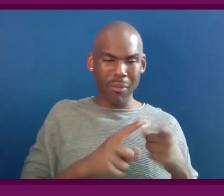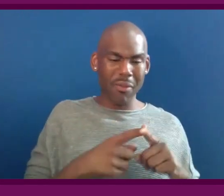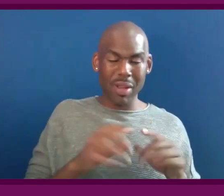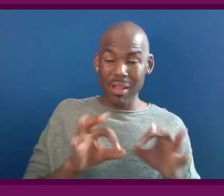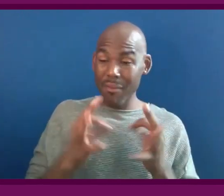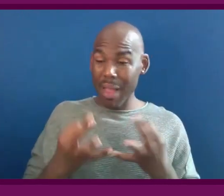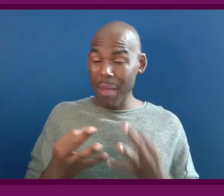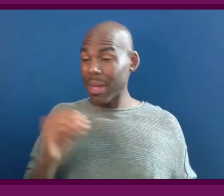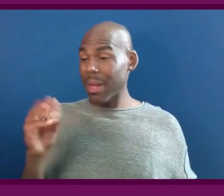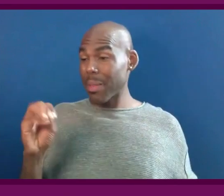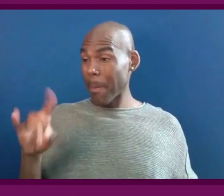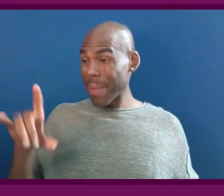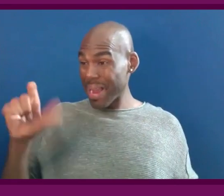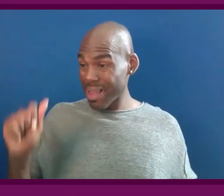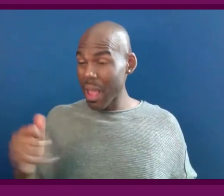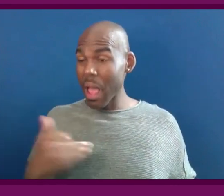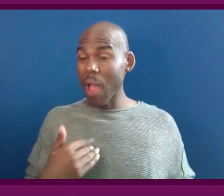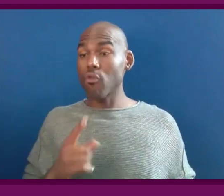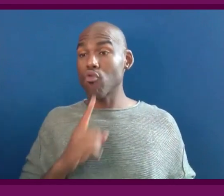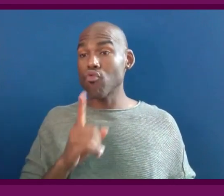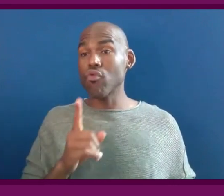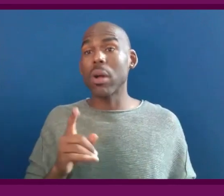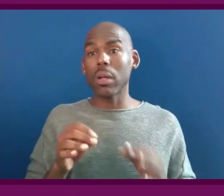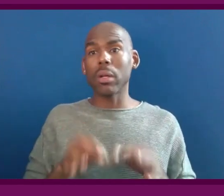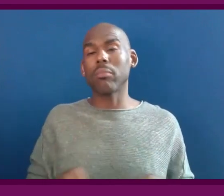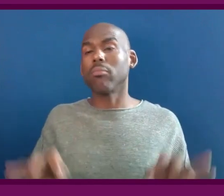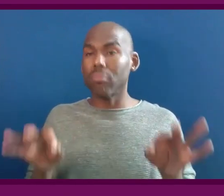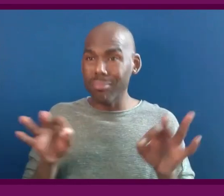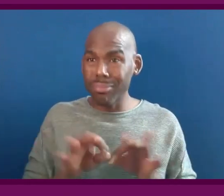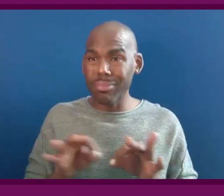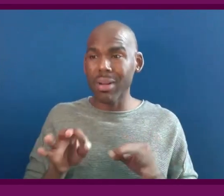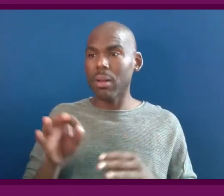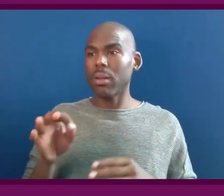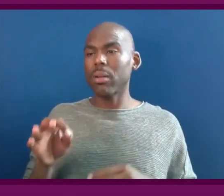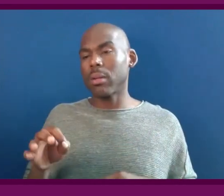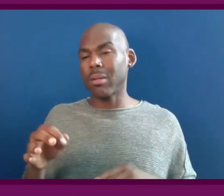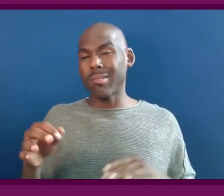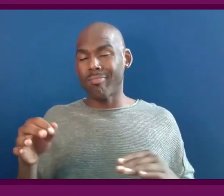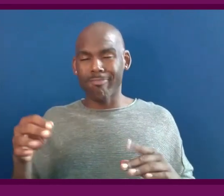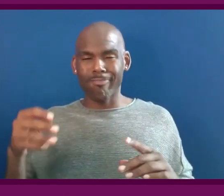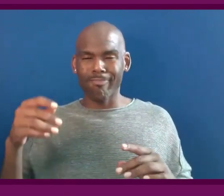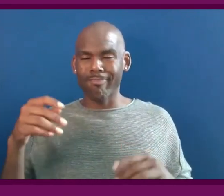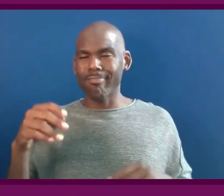family, and the media have really significant ramifications on people with disabilities.